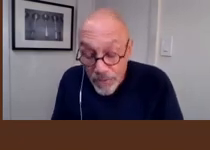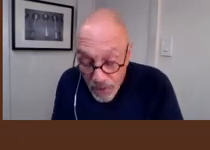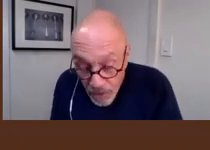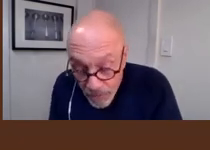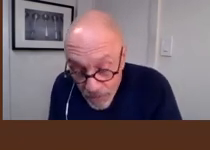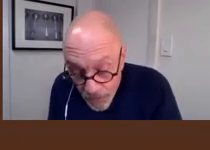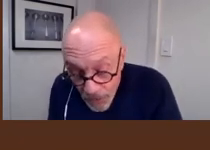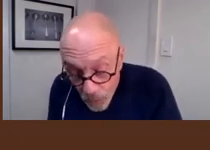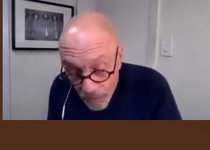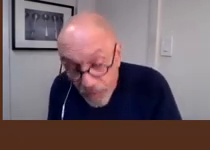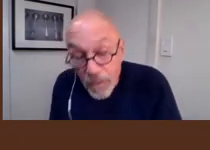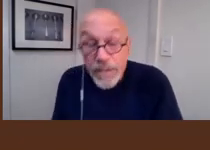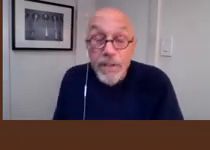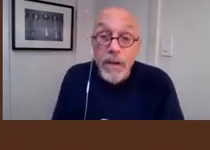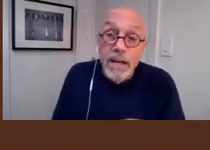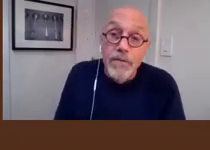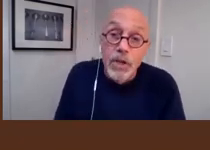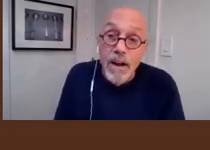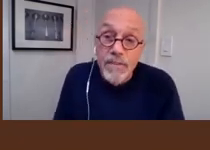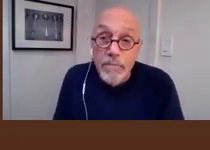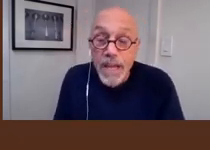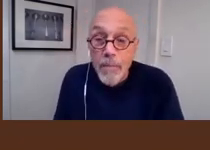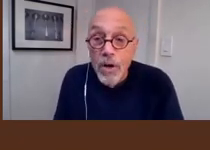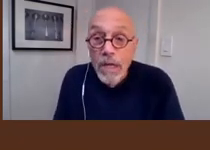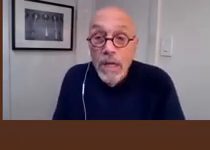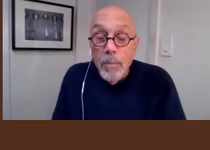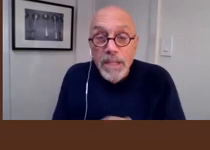of the money that they are getting for the coffee from camber,